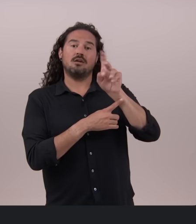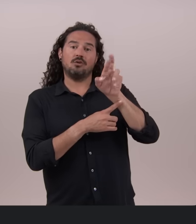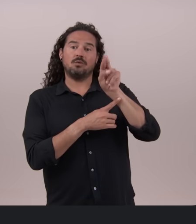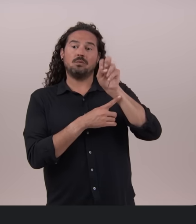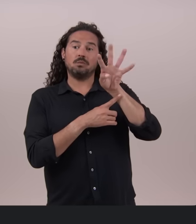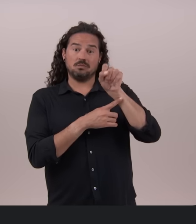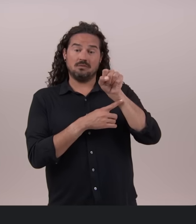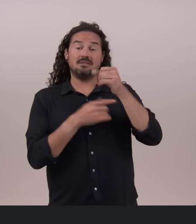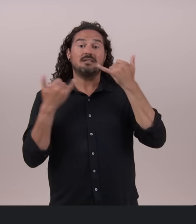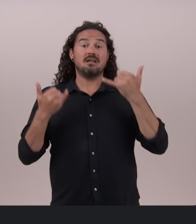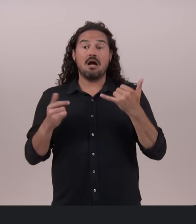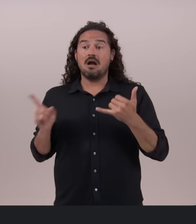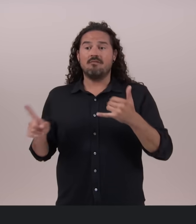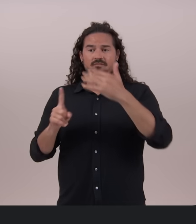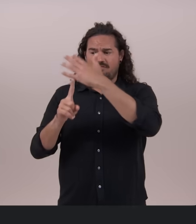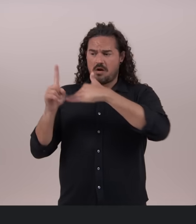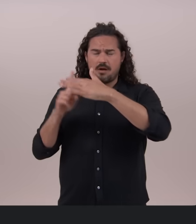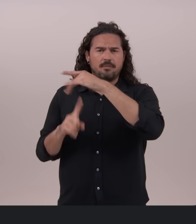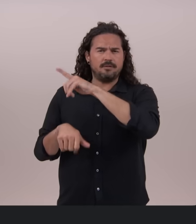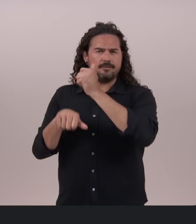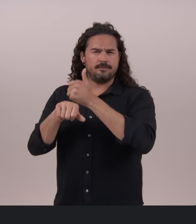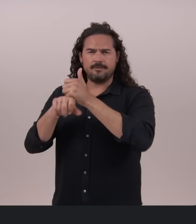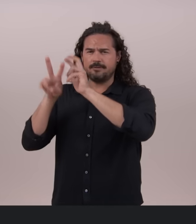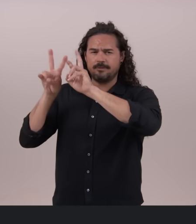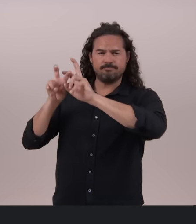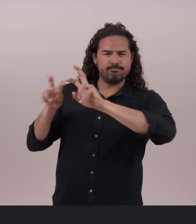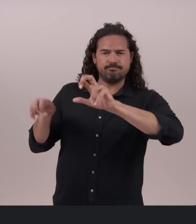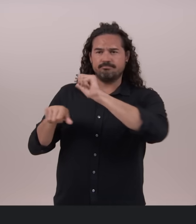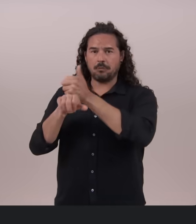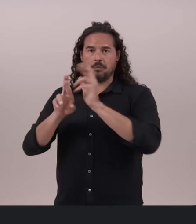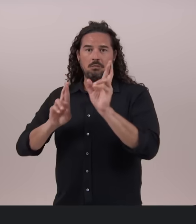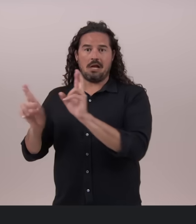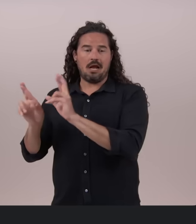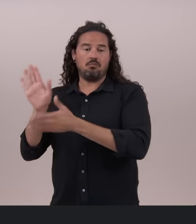is provisioning, and it's getting ready to run. While that happens, let me show you what's under the hood.